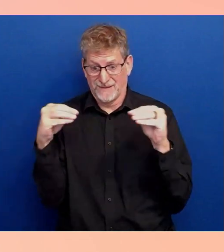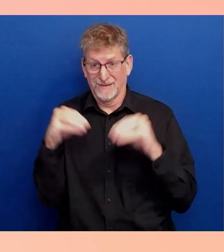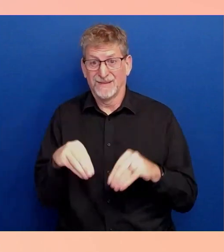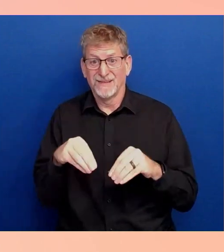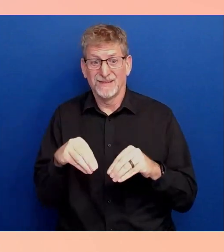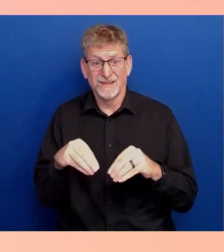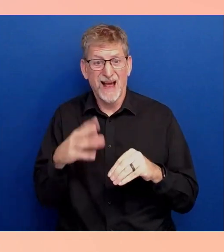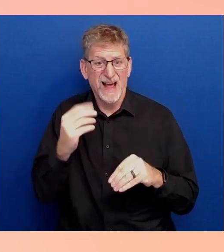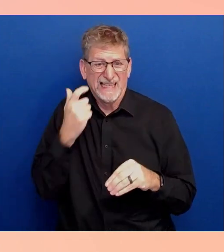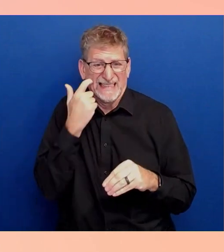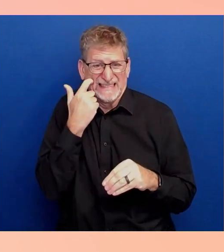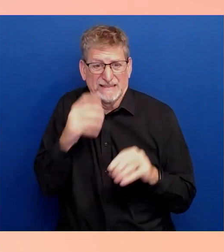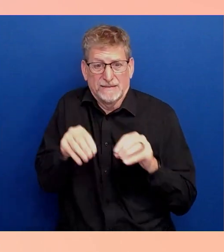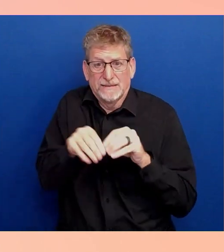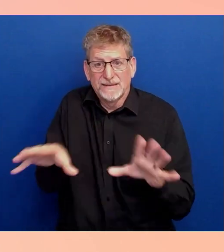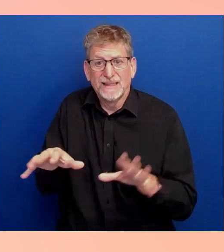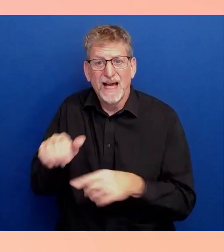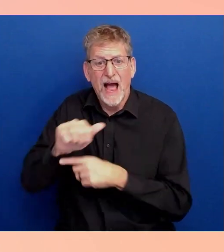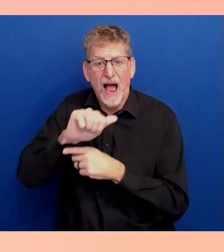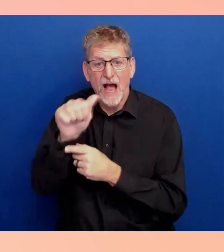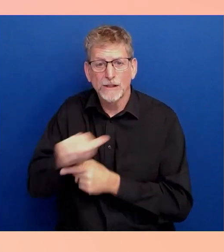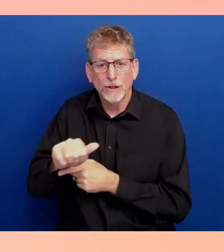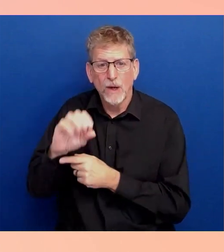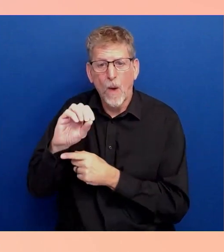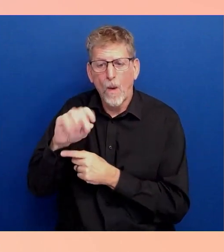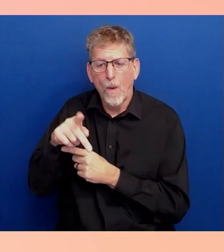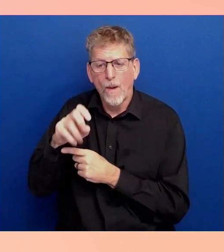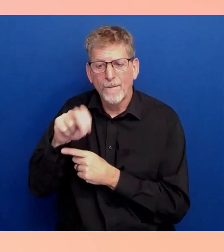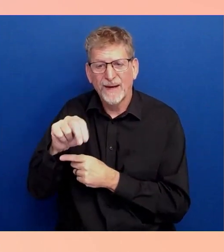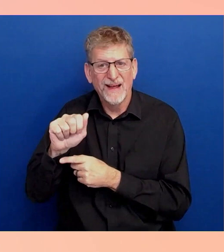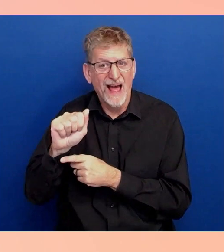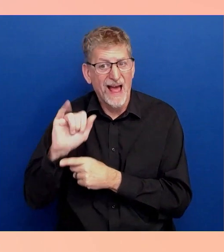We have defined a macro that can be